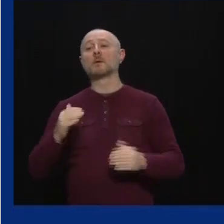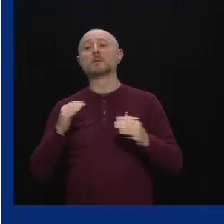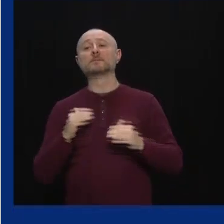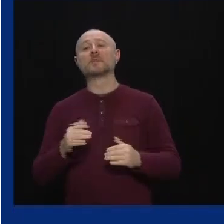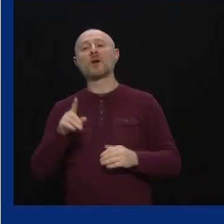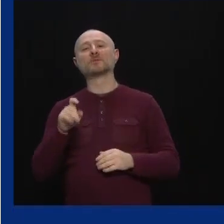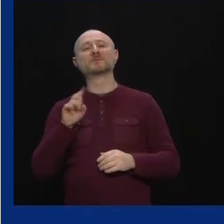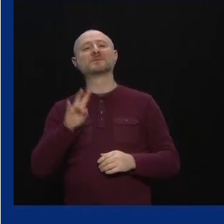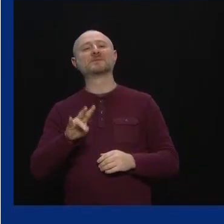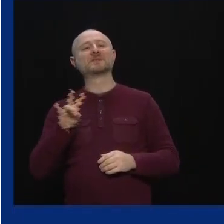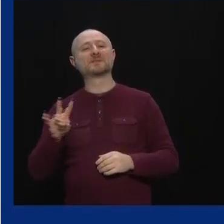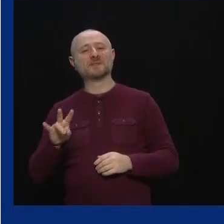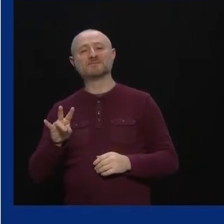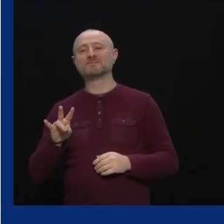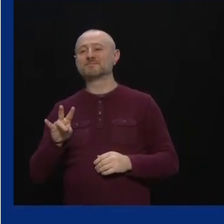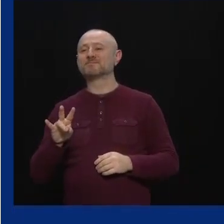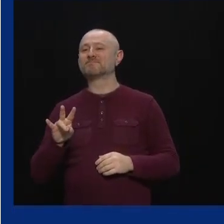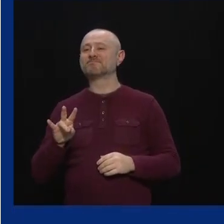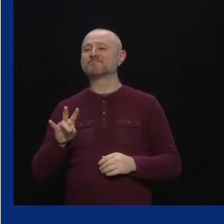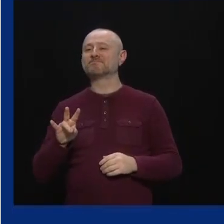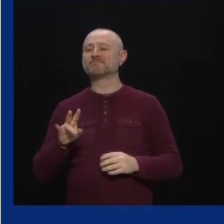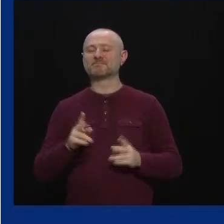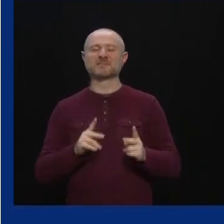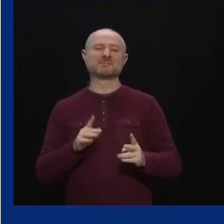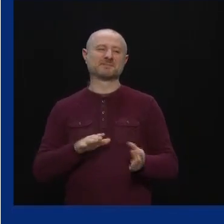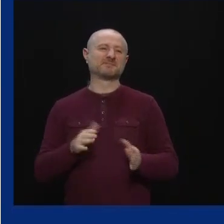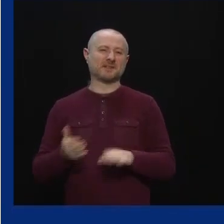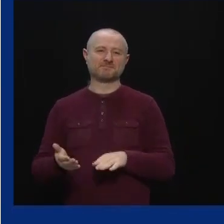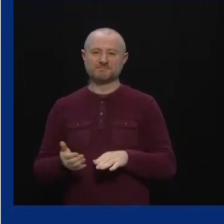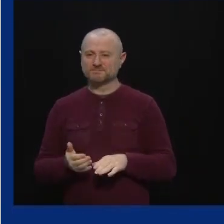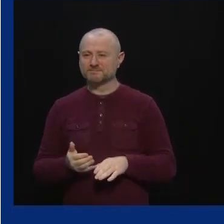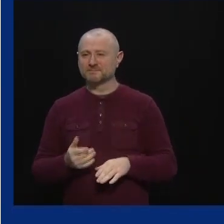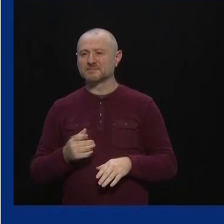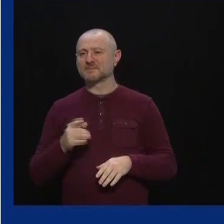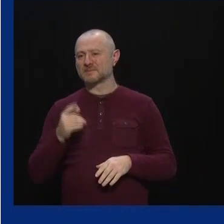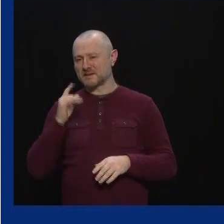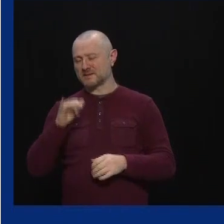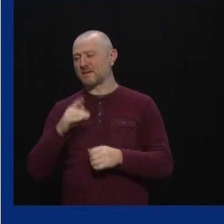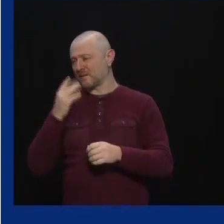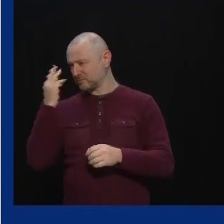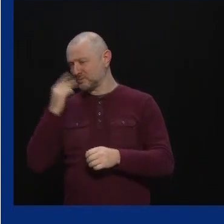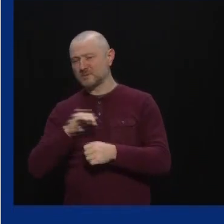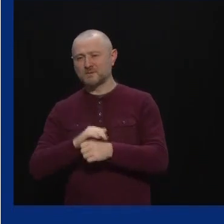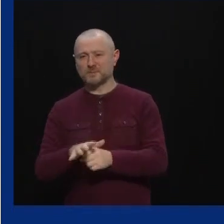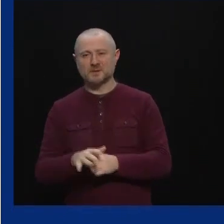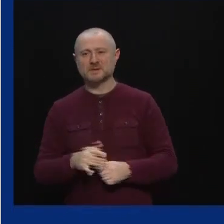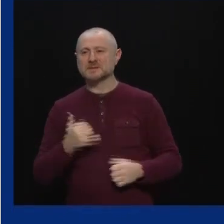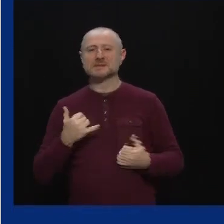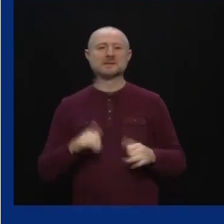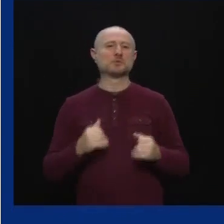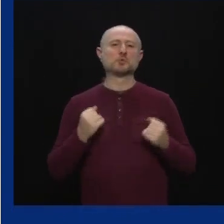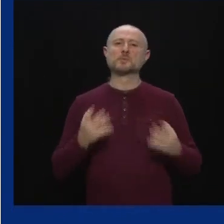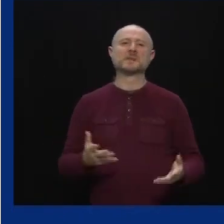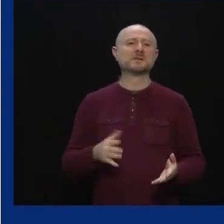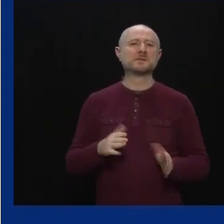THIS WILL EVENTUALLY CATCH UP WITH THE TREND THAT'S JUST BEGINNING. SO, THAT'S WHAT WE'RE TALKING ABOUT.